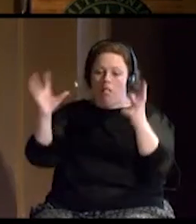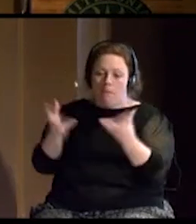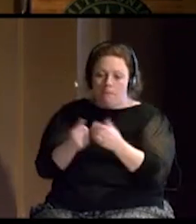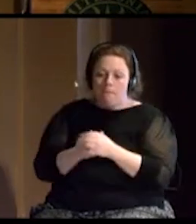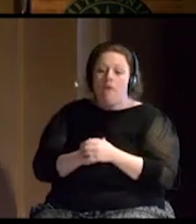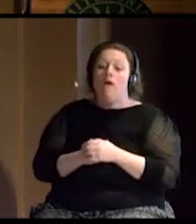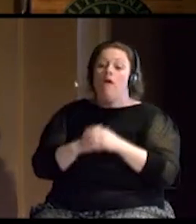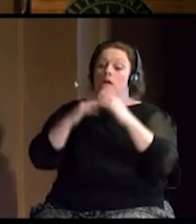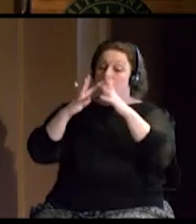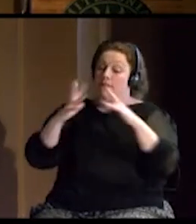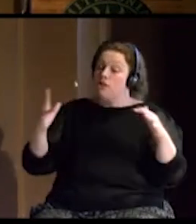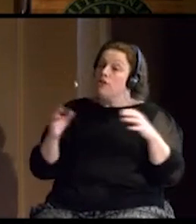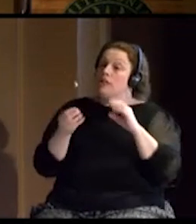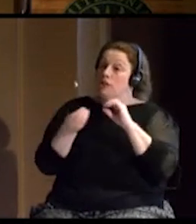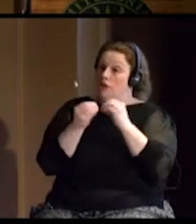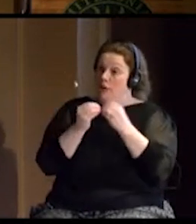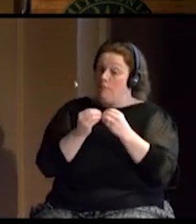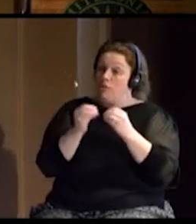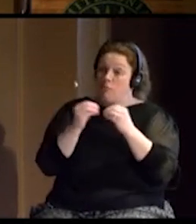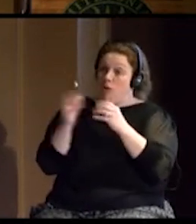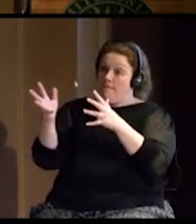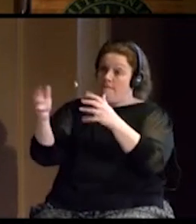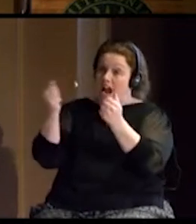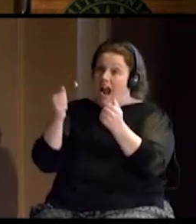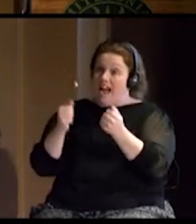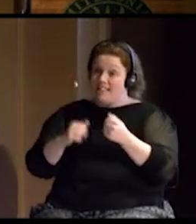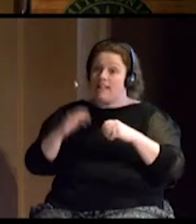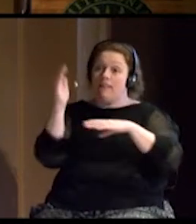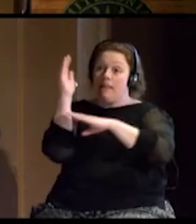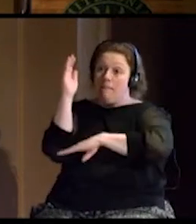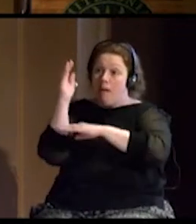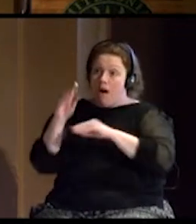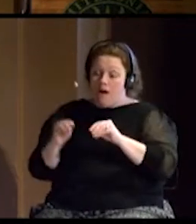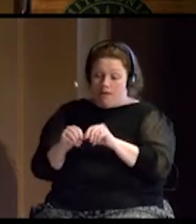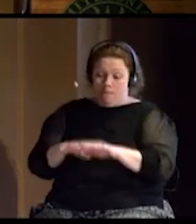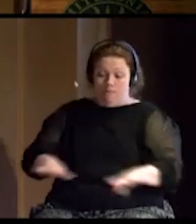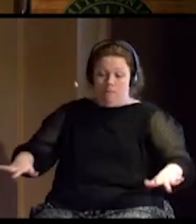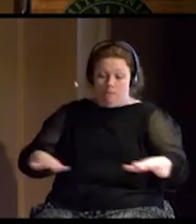are faster in bottom than in water column lineages,